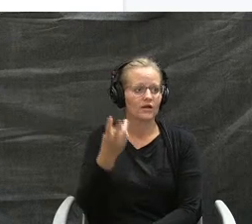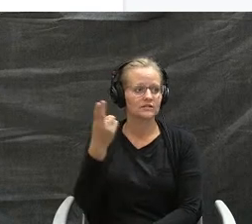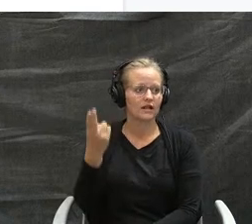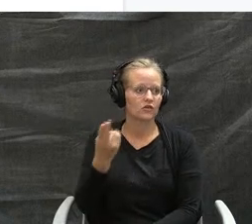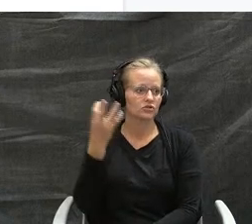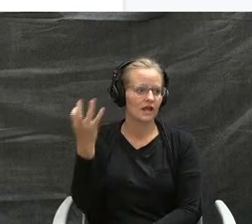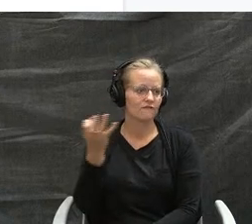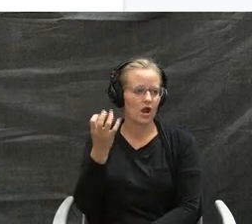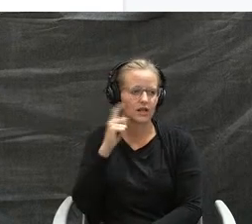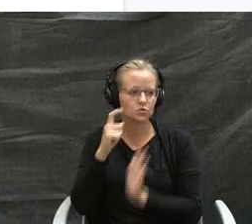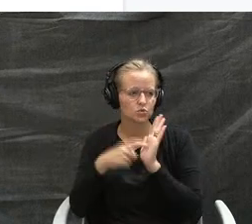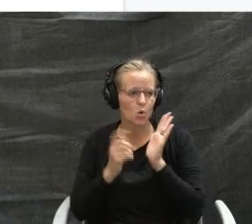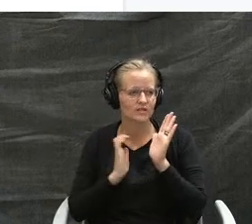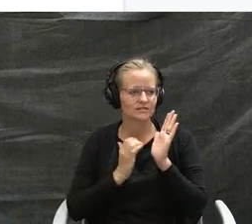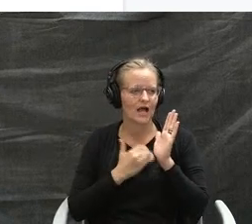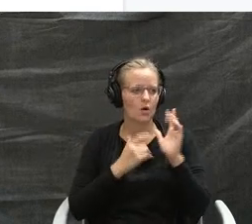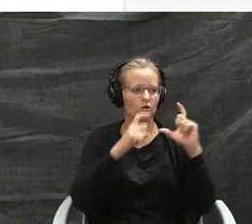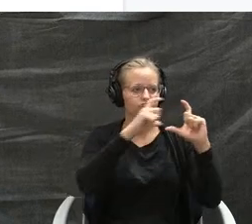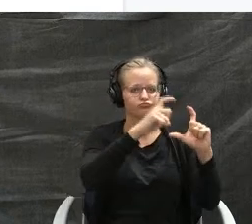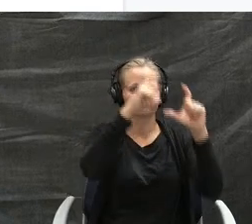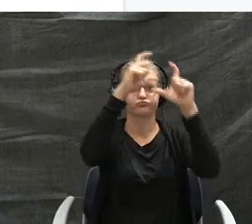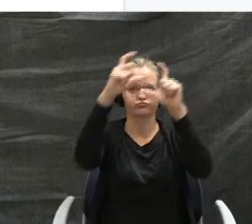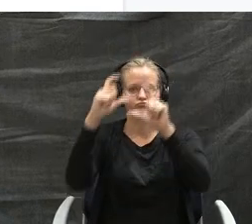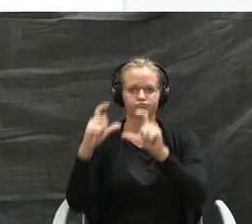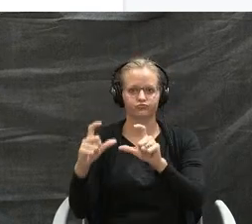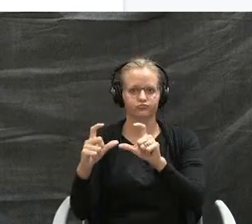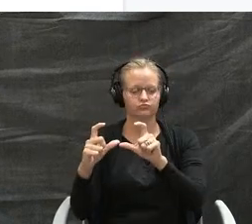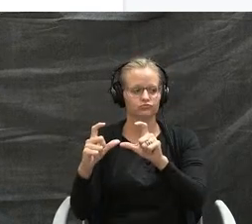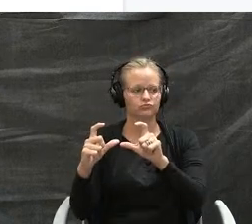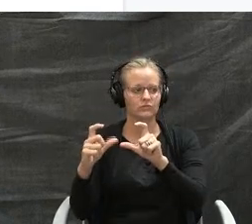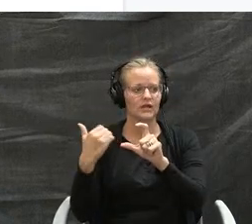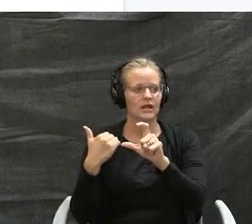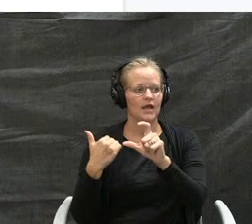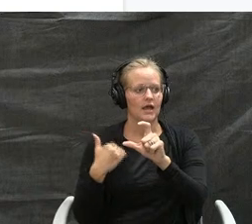talking about and then apparent choice online bubble group for all year long.